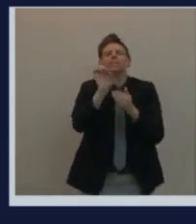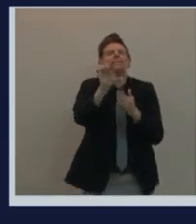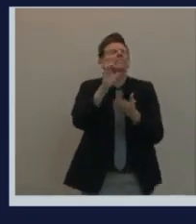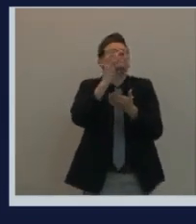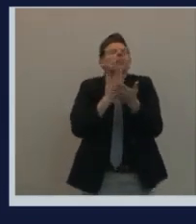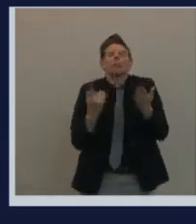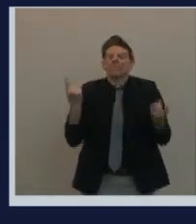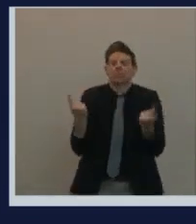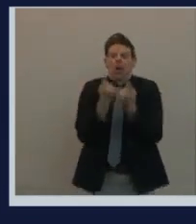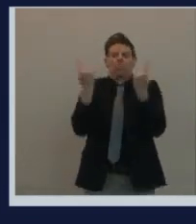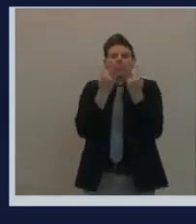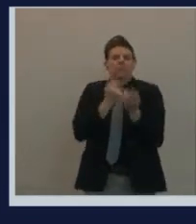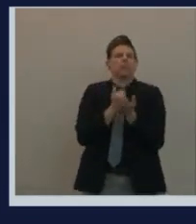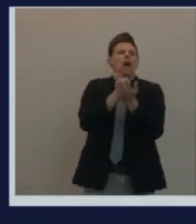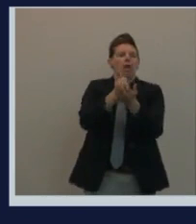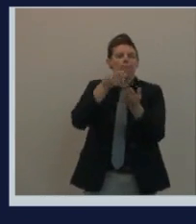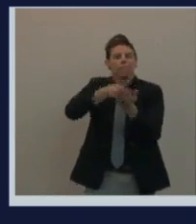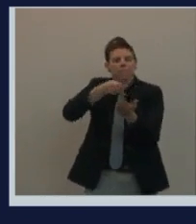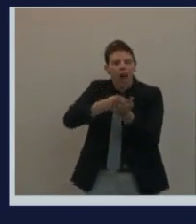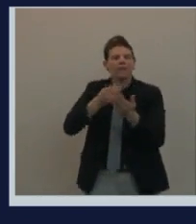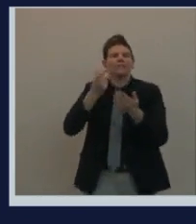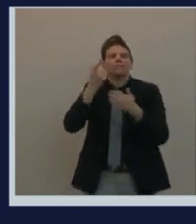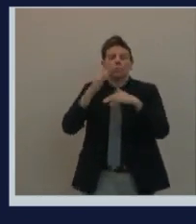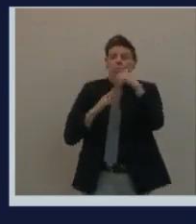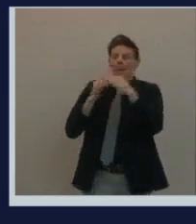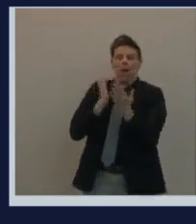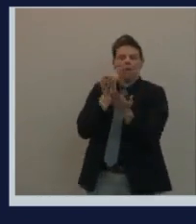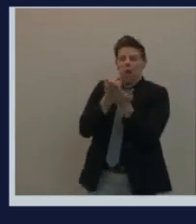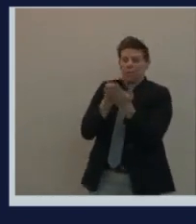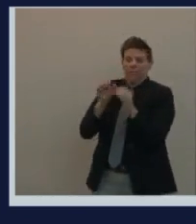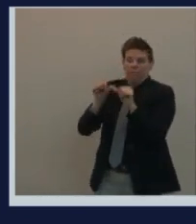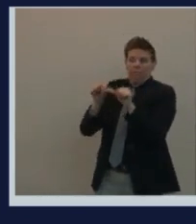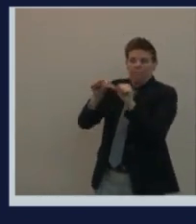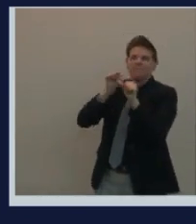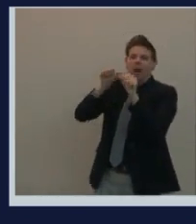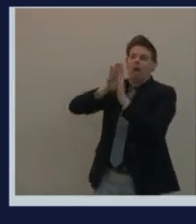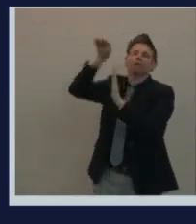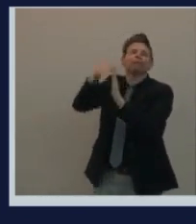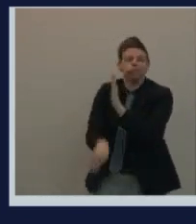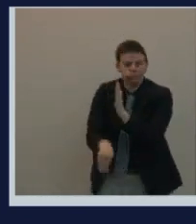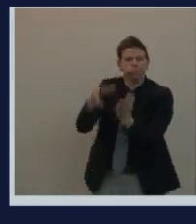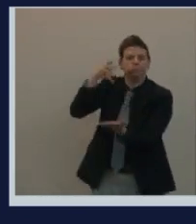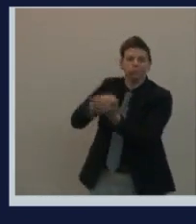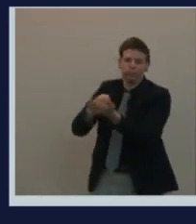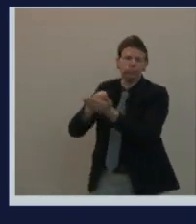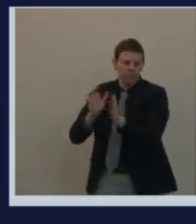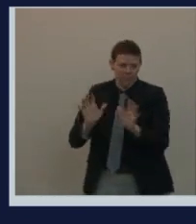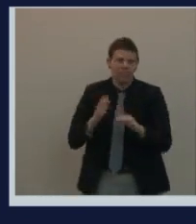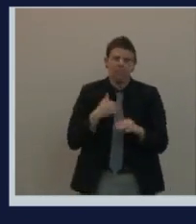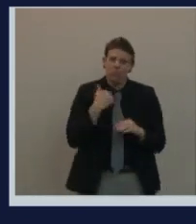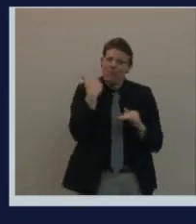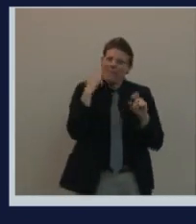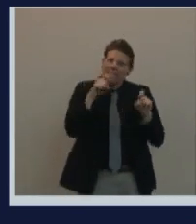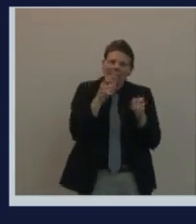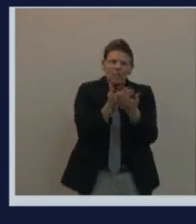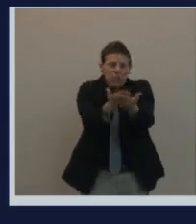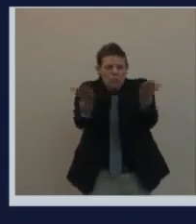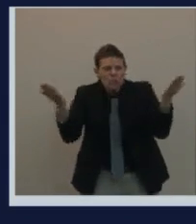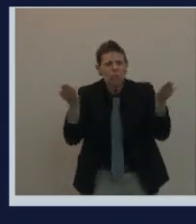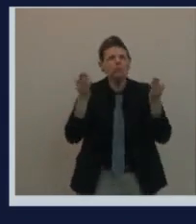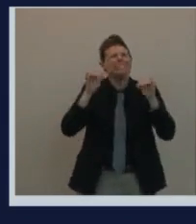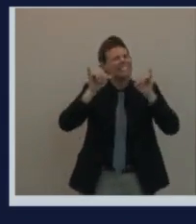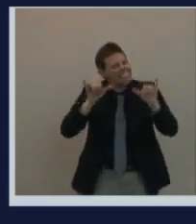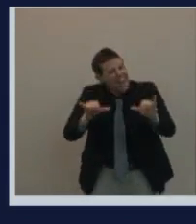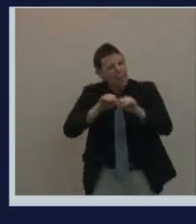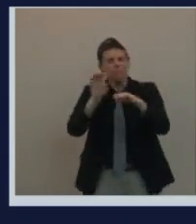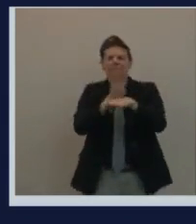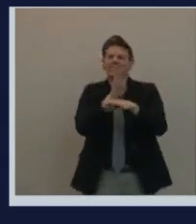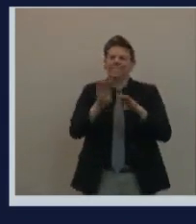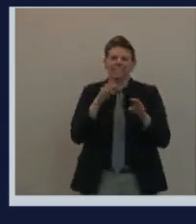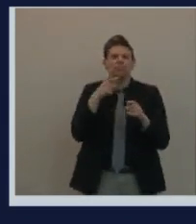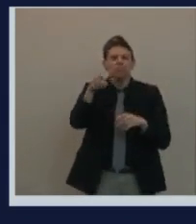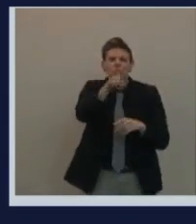IF WE DON’T HAVE THE POWER TO ISSUE GRANTS, WE DO HAVE THE ABILITY TO GET FOLKS LEVERAGED UNTIL WE CAN BUILD THE ECONOMY AGAIN.